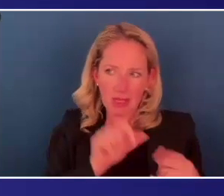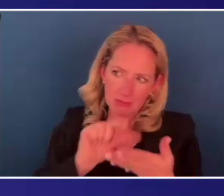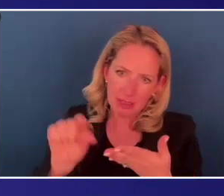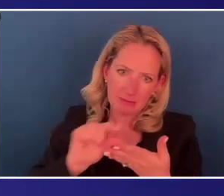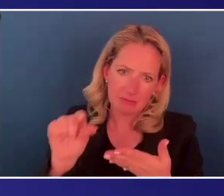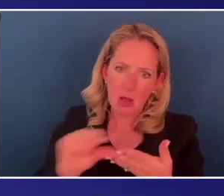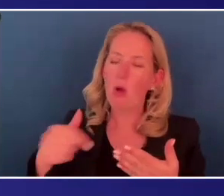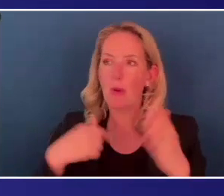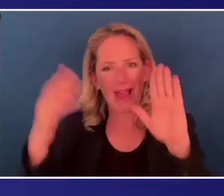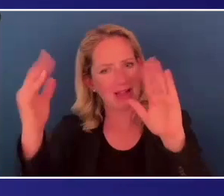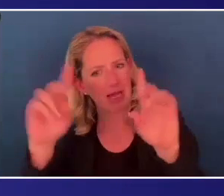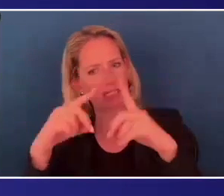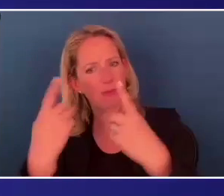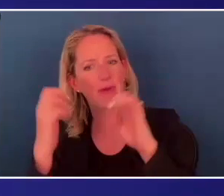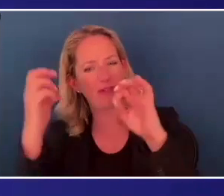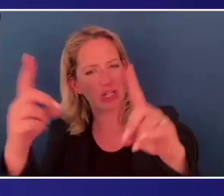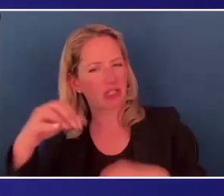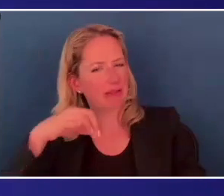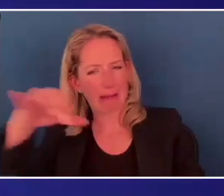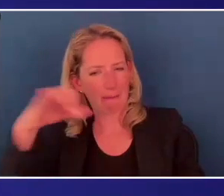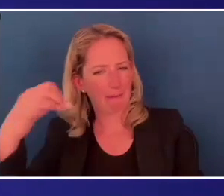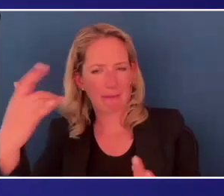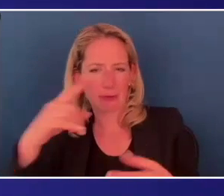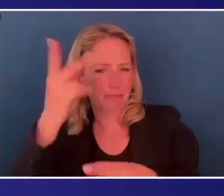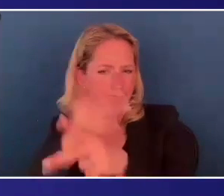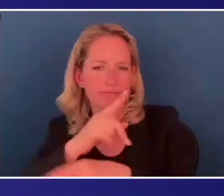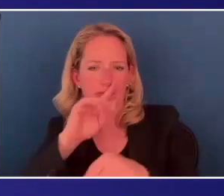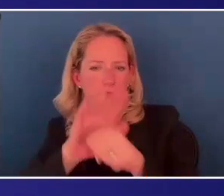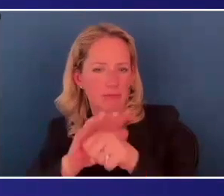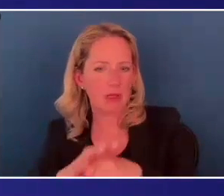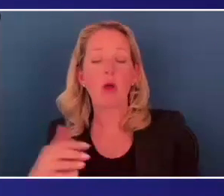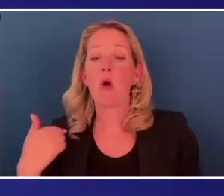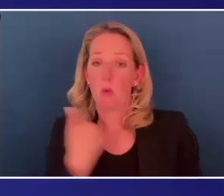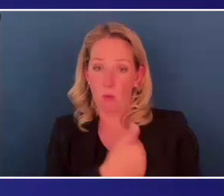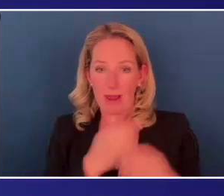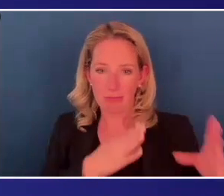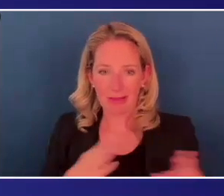The promise of PSLF shapes the entire lives of those who pursue it. We plan our careers around it.